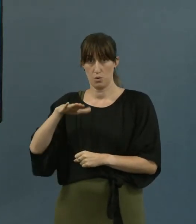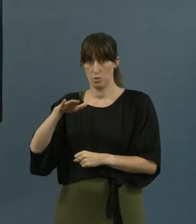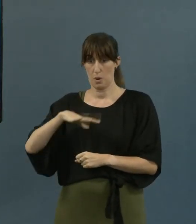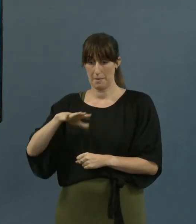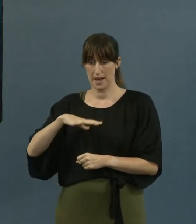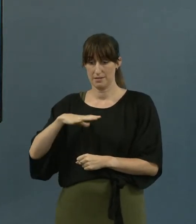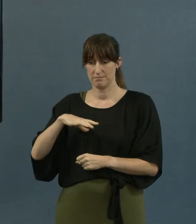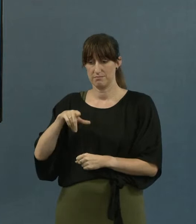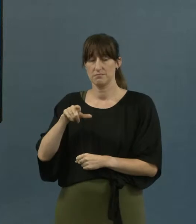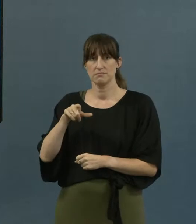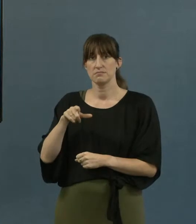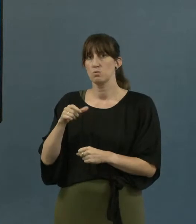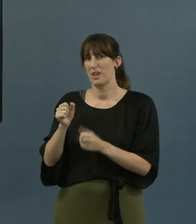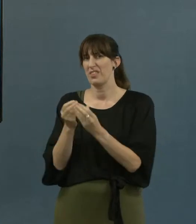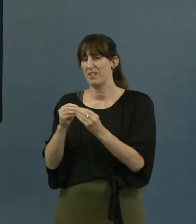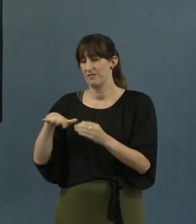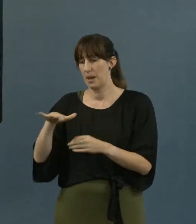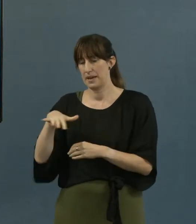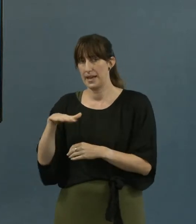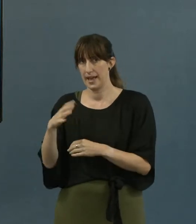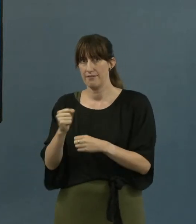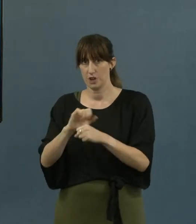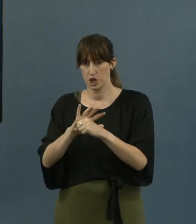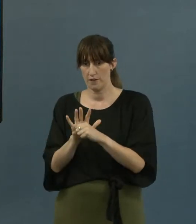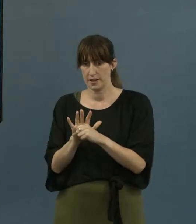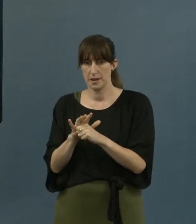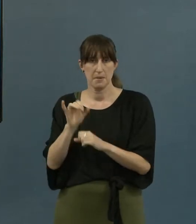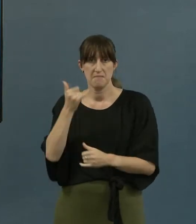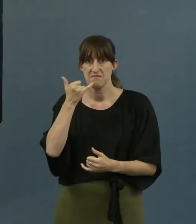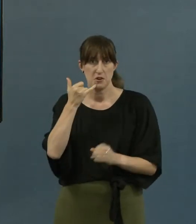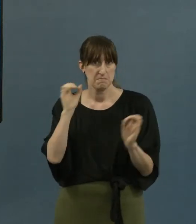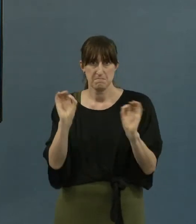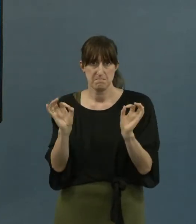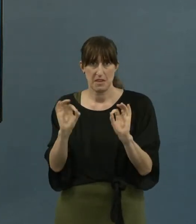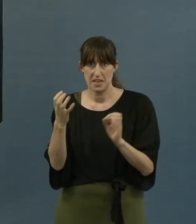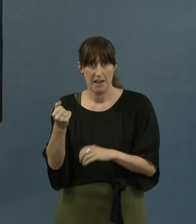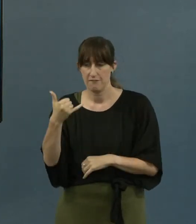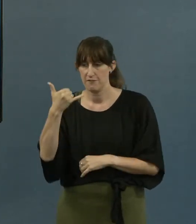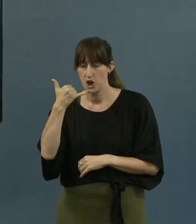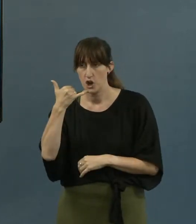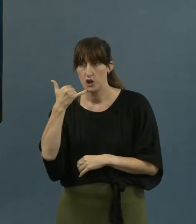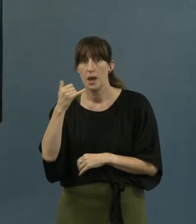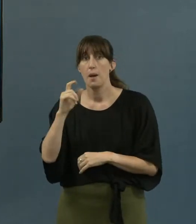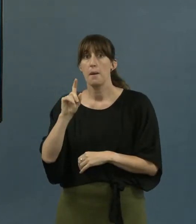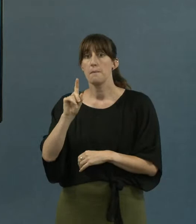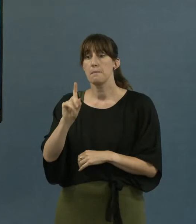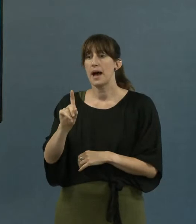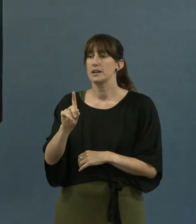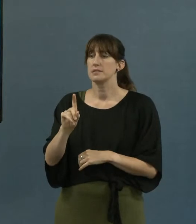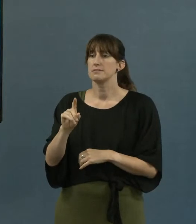contact along with her whanau, she had no access to a phone,